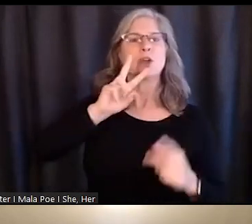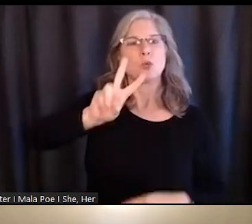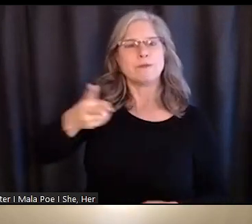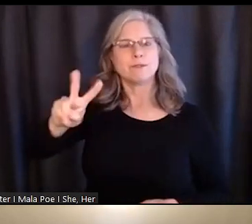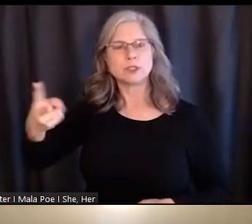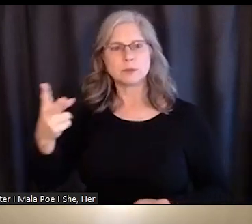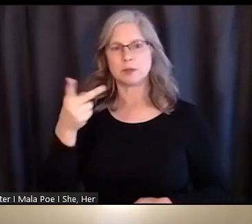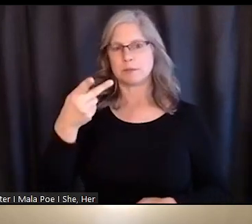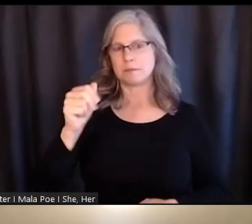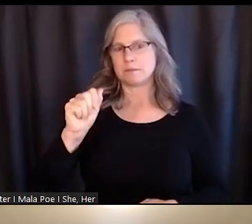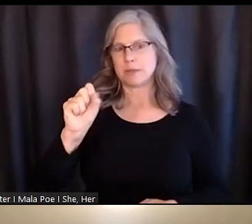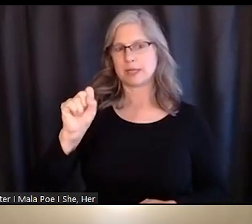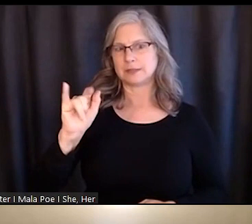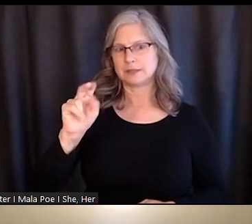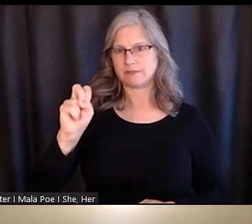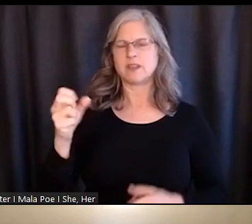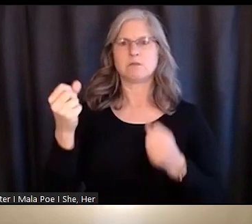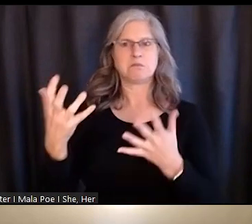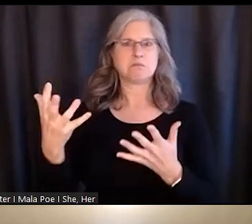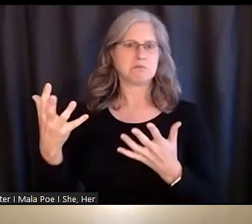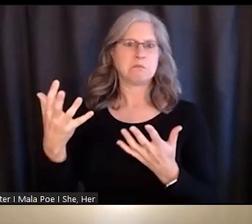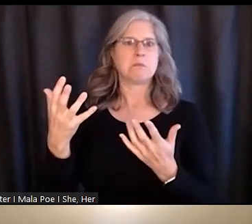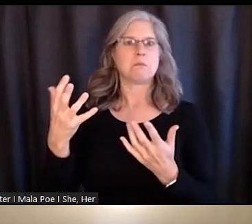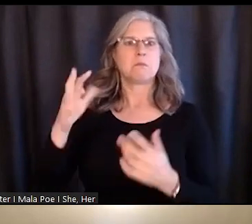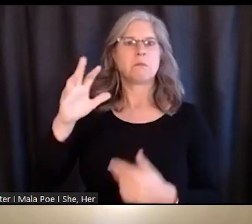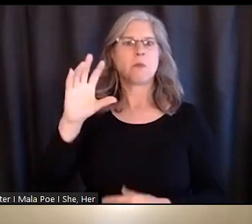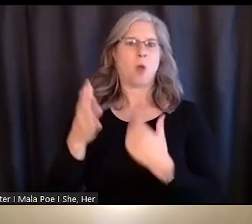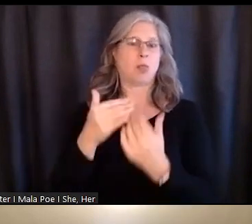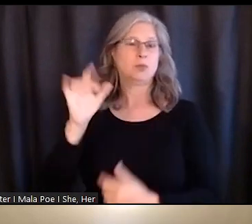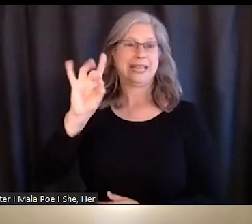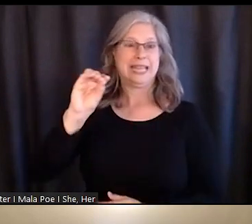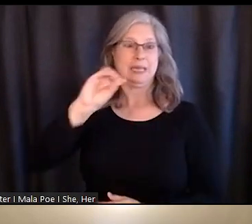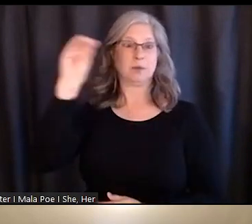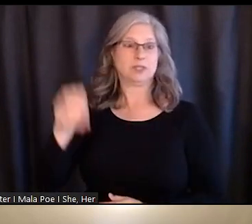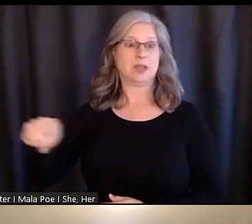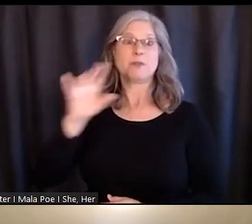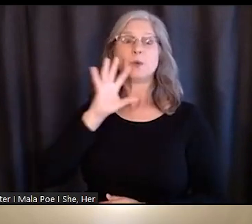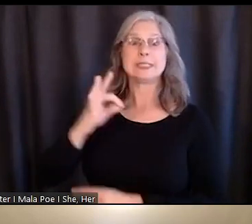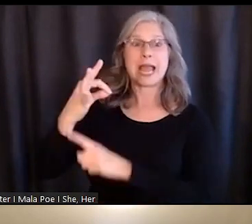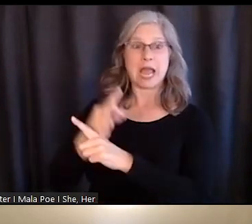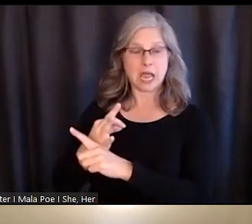we find that almost 80% of nine year olds in the norming data have mastered the reversible passive.